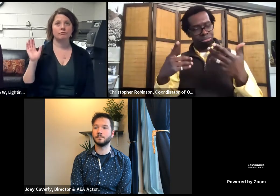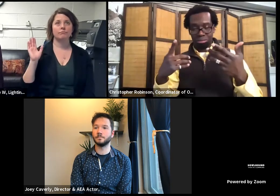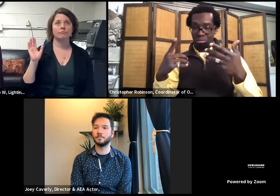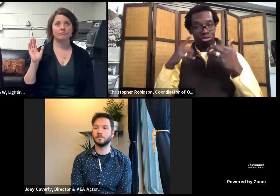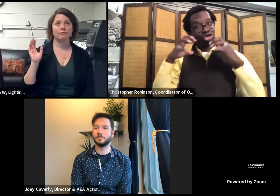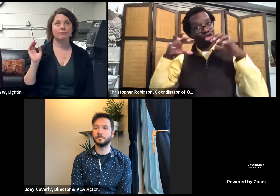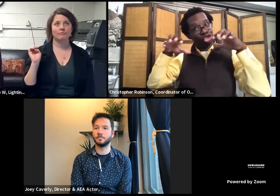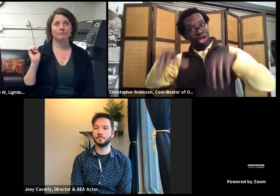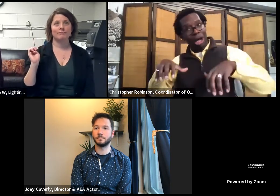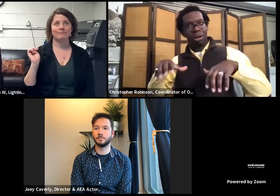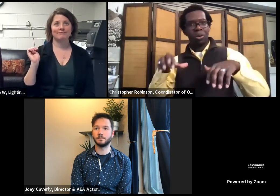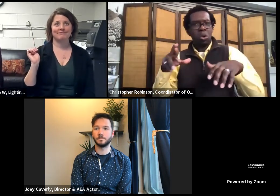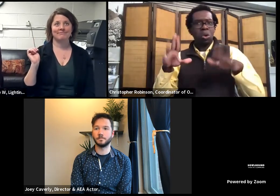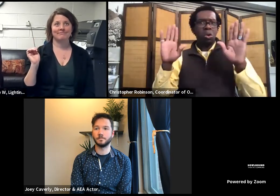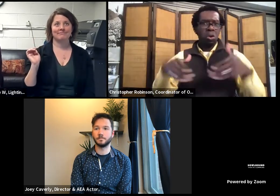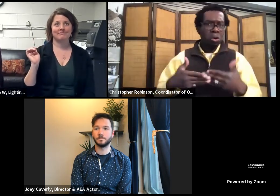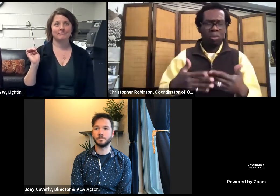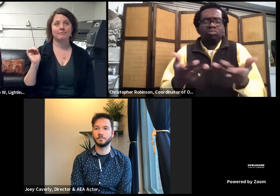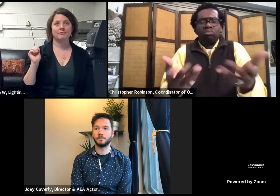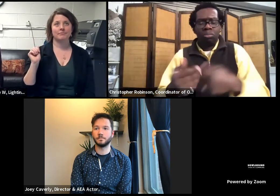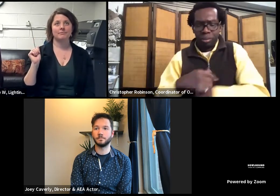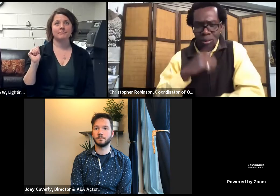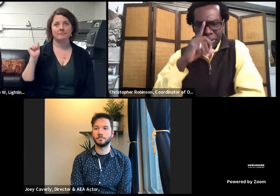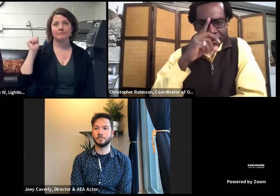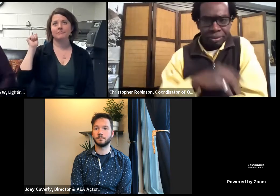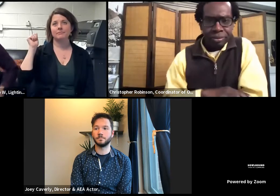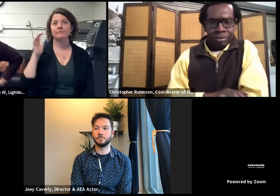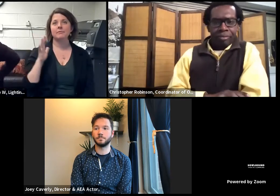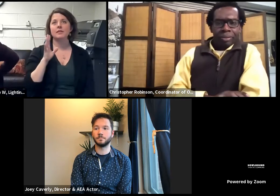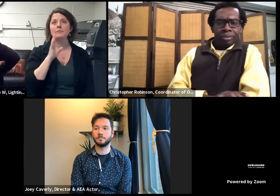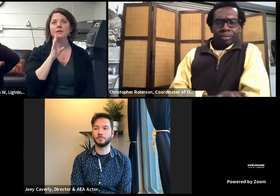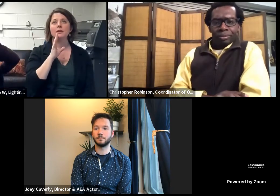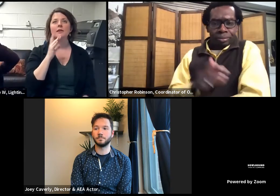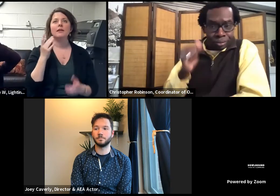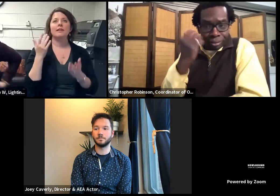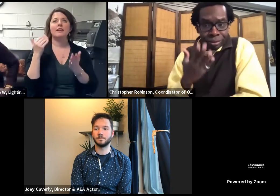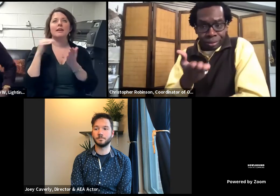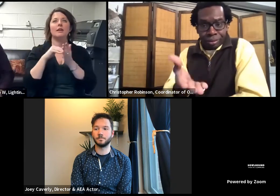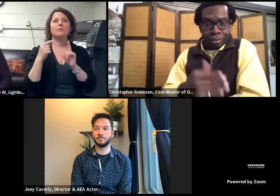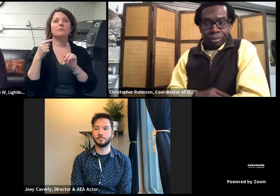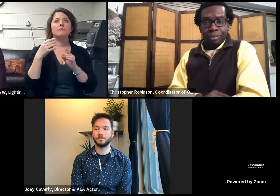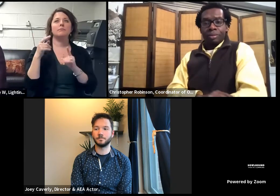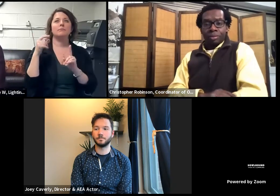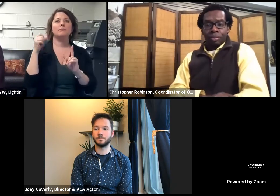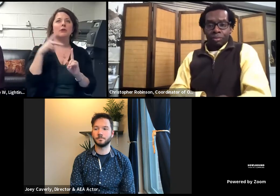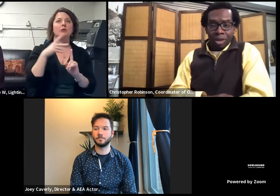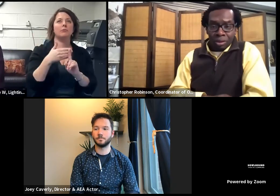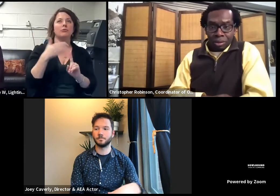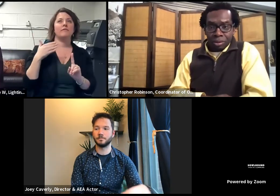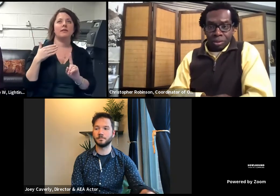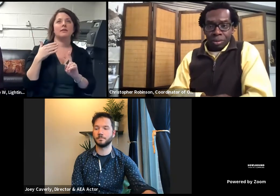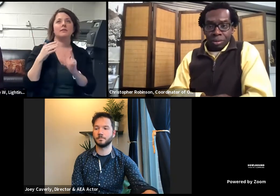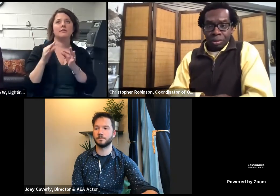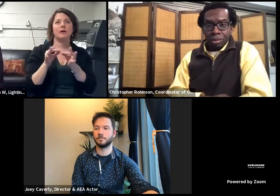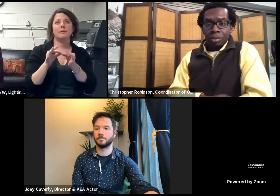What's the financial, is it really terrible? Is it something that, is it a lot of sticker shock related to that? What would you say about that?